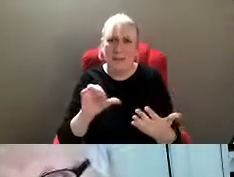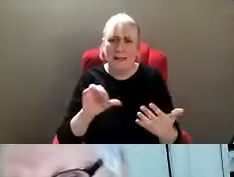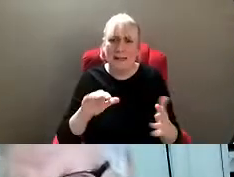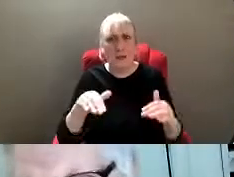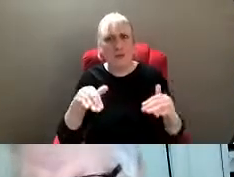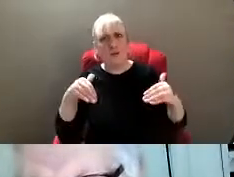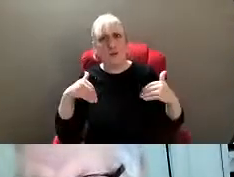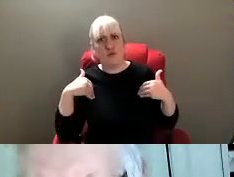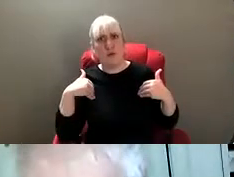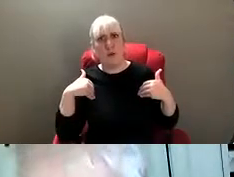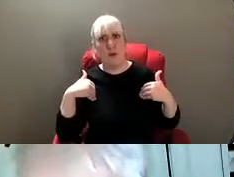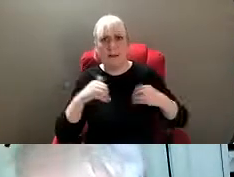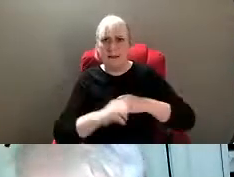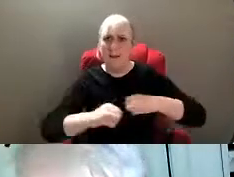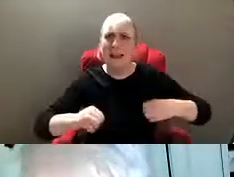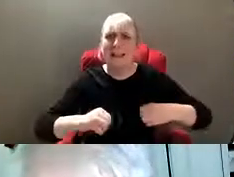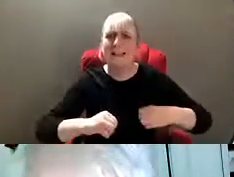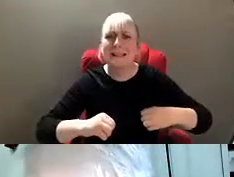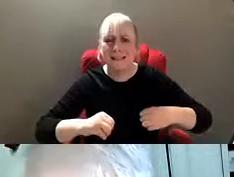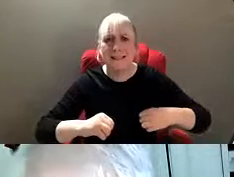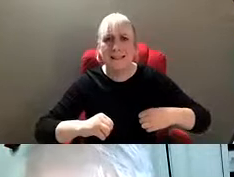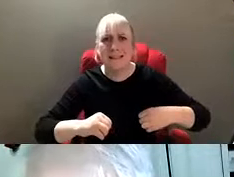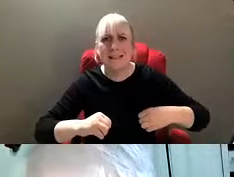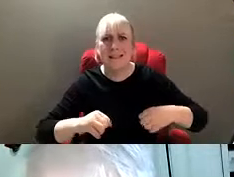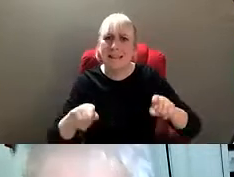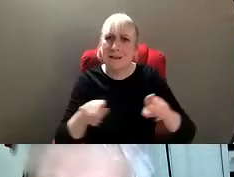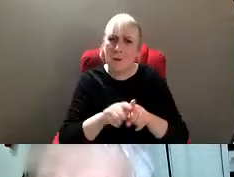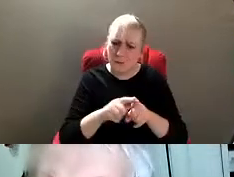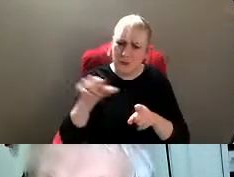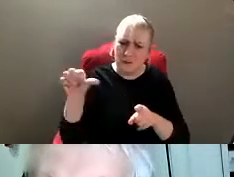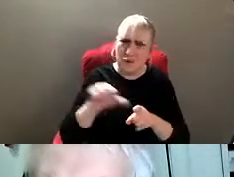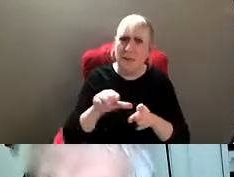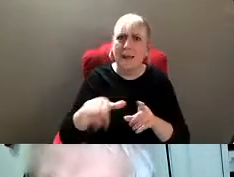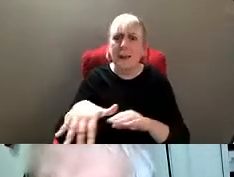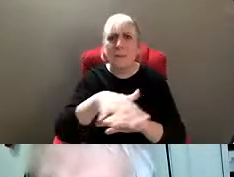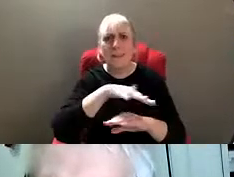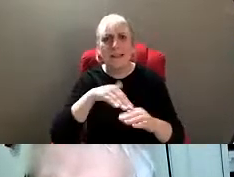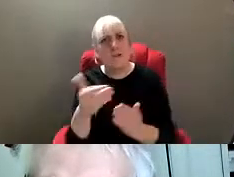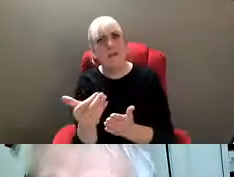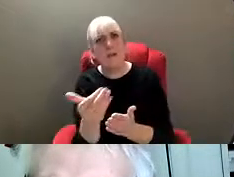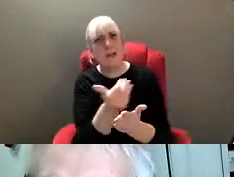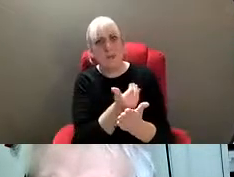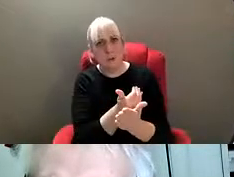not it doesn't judge you but and then it's also a place of refuge for people uh for our mental